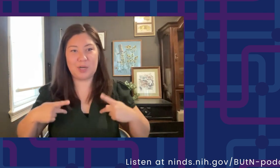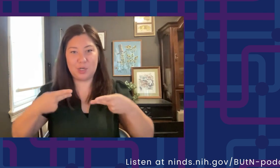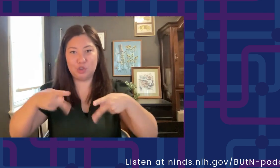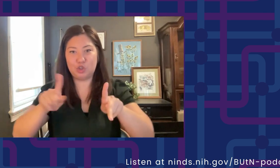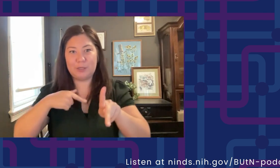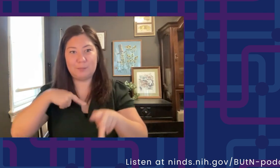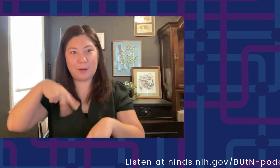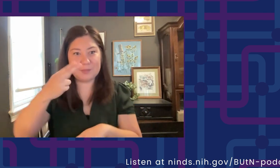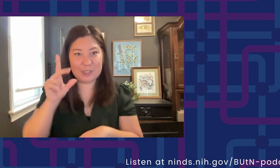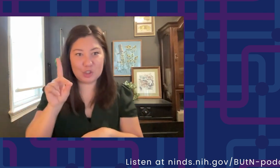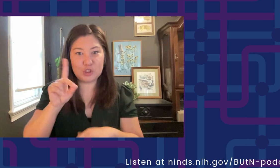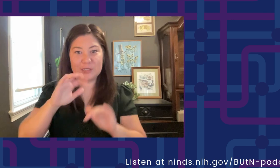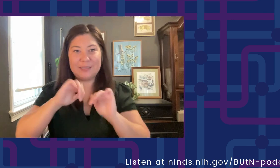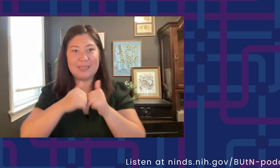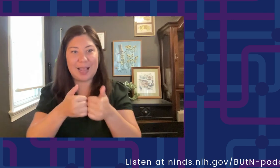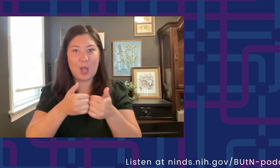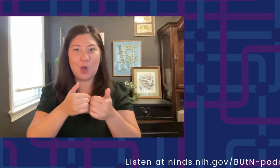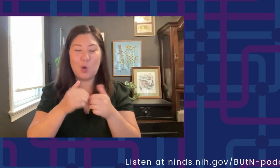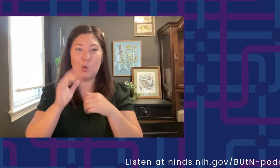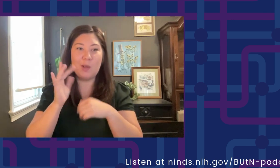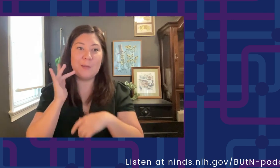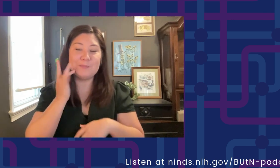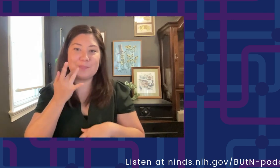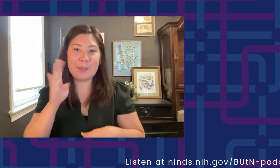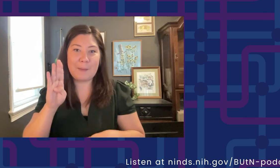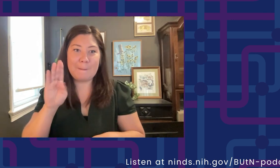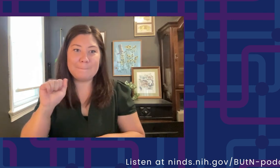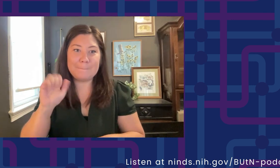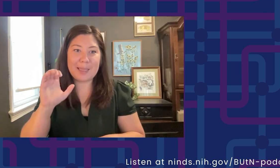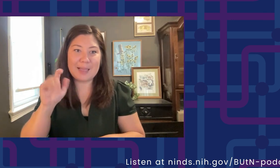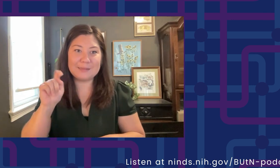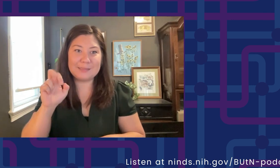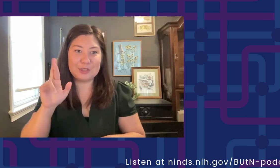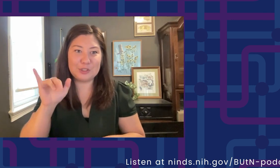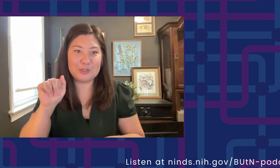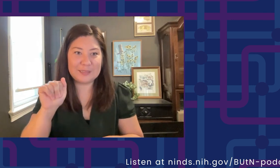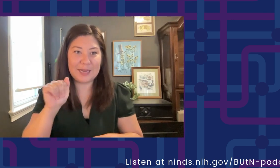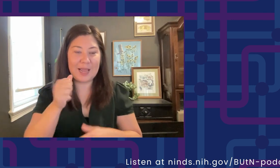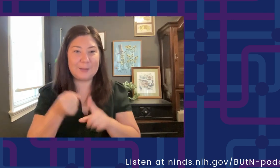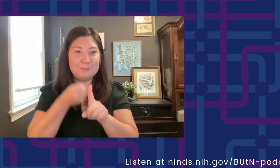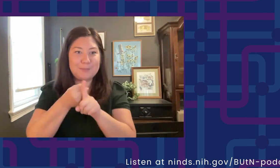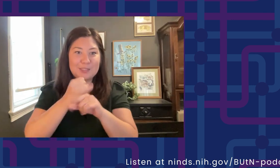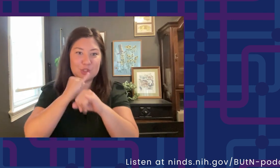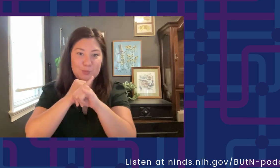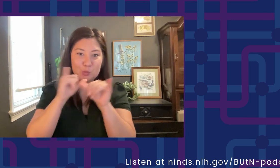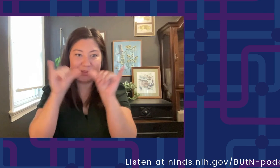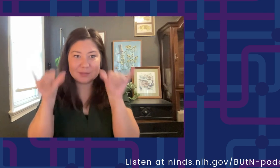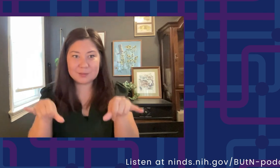I studied pneumonia during my PhD and how bacteria impacts the immune system.